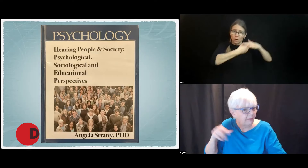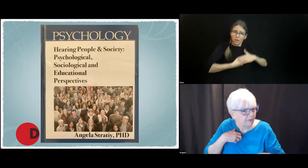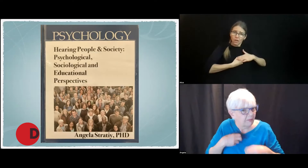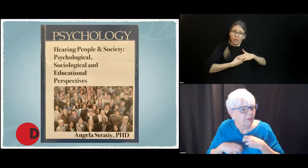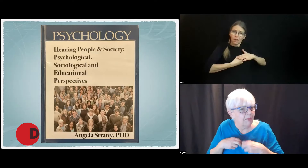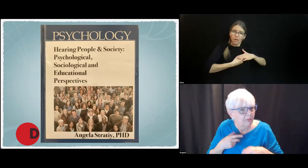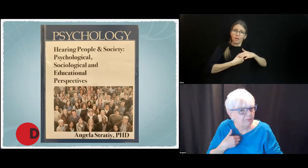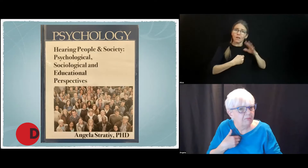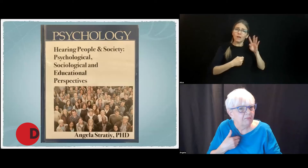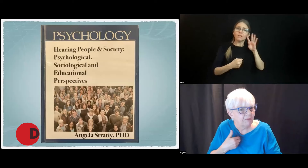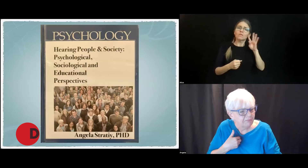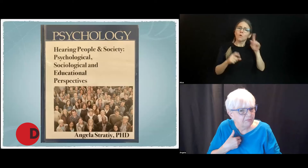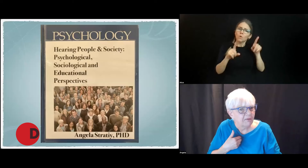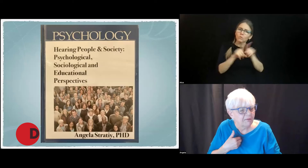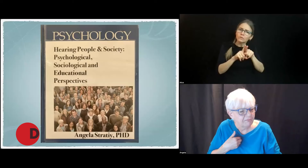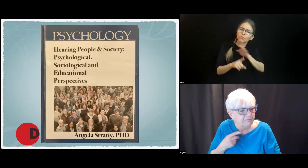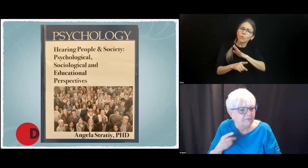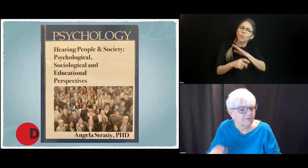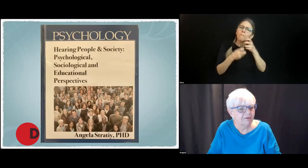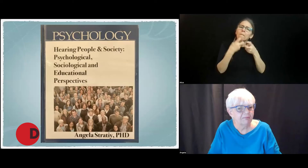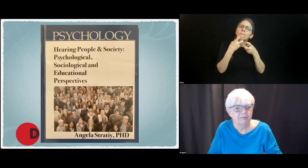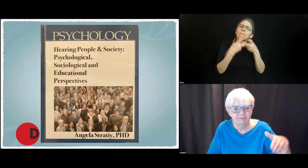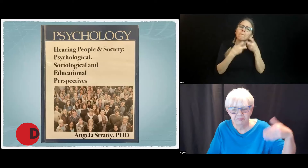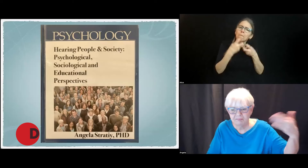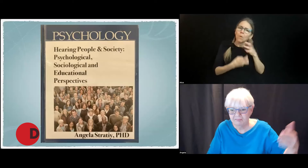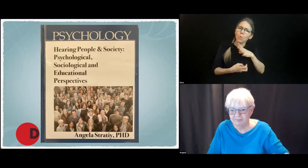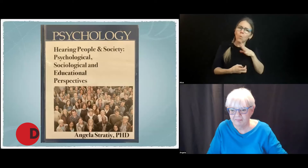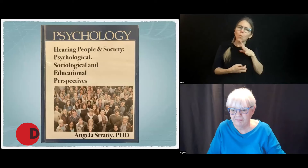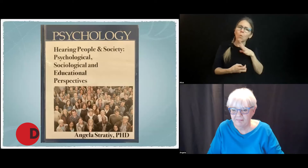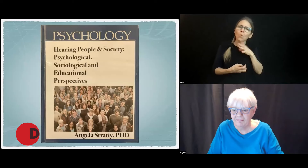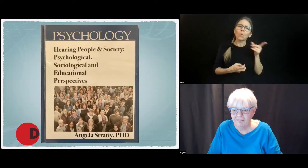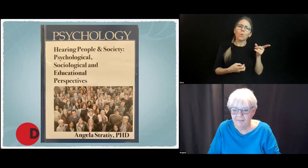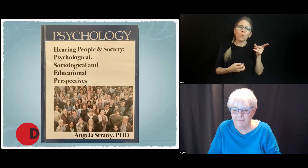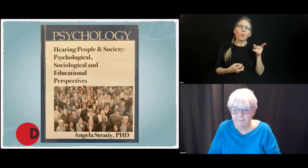they have problems too.